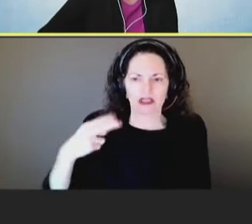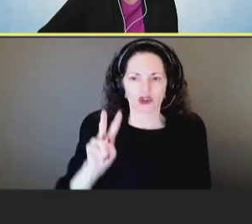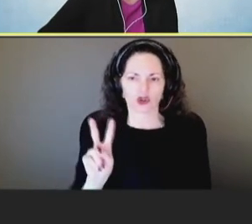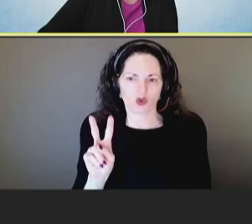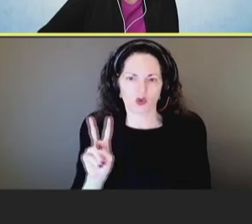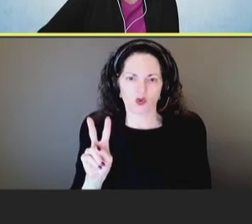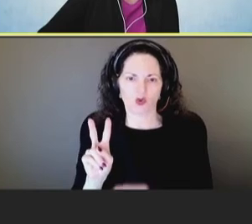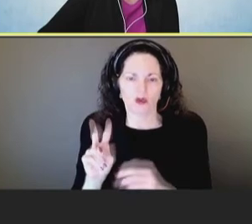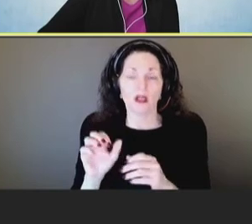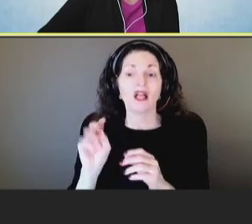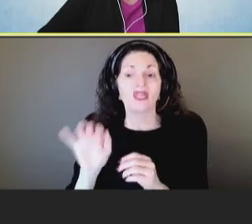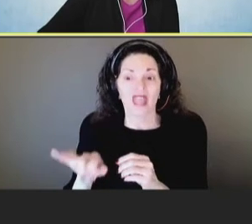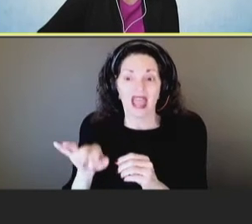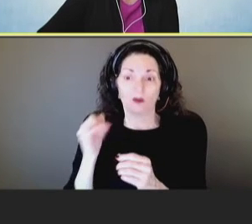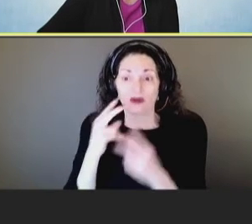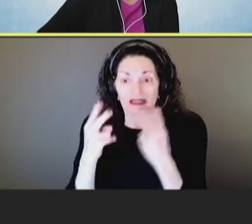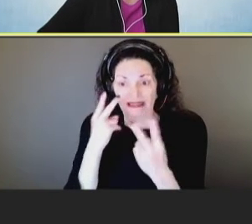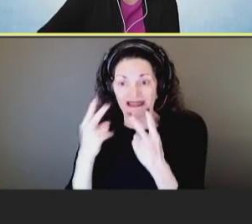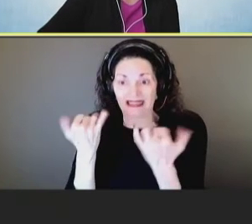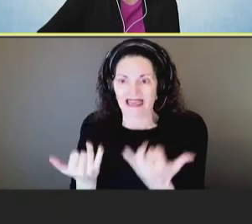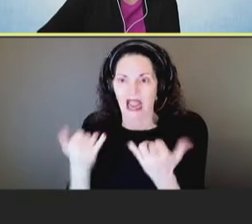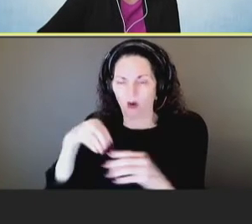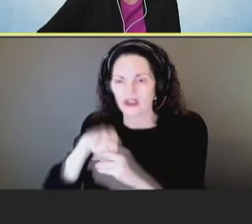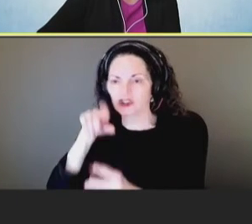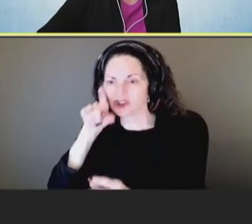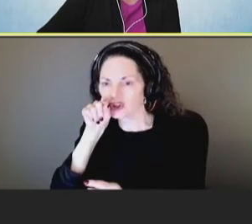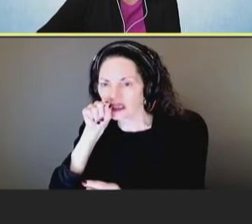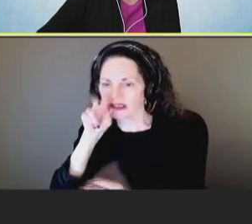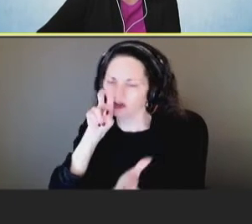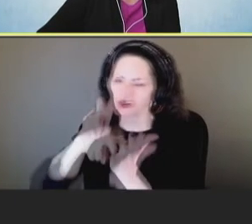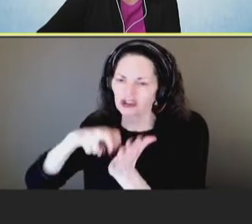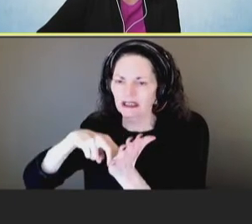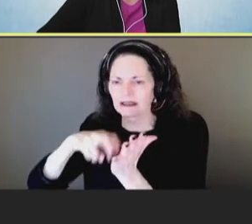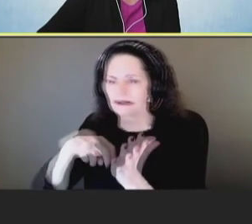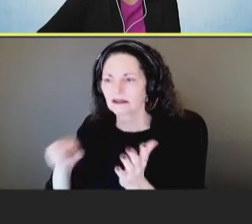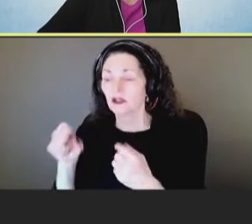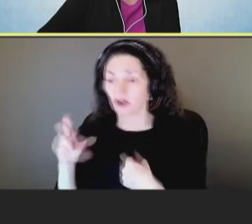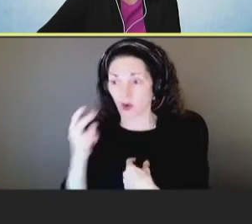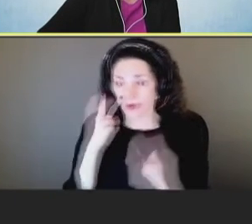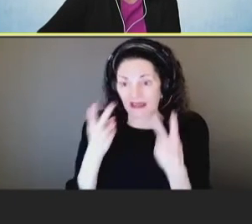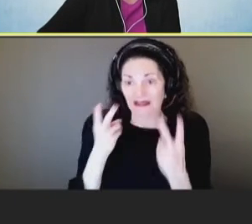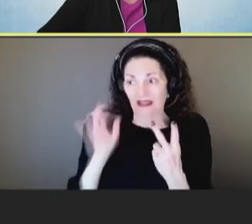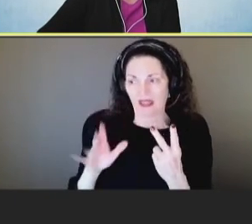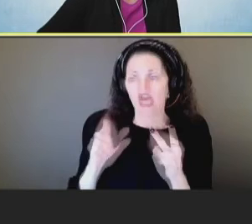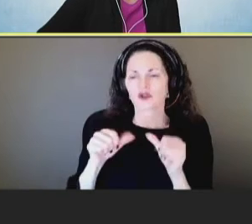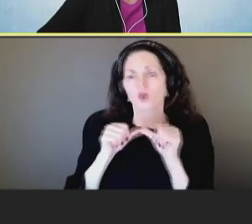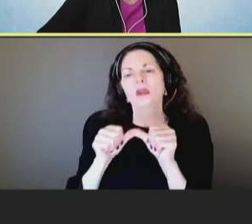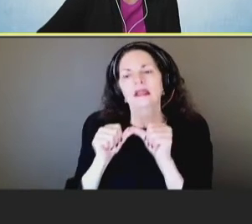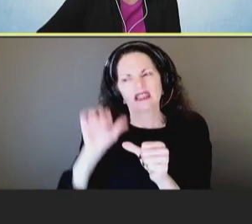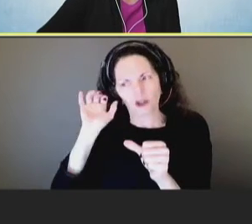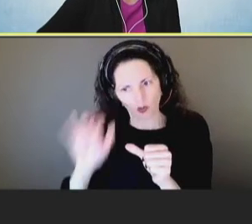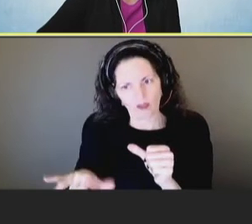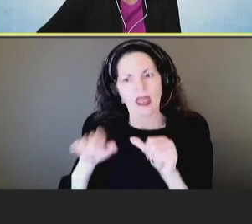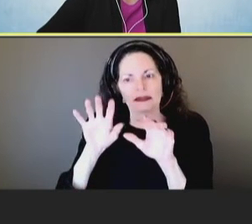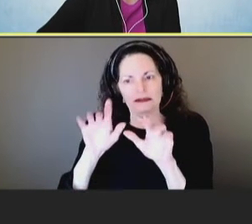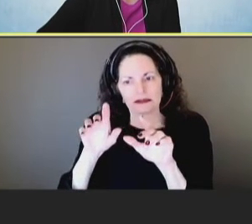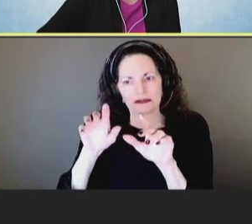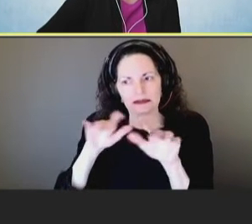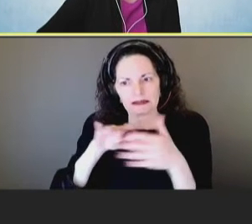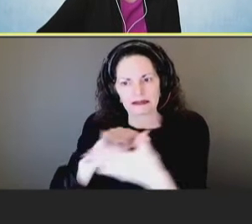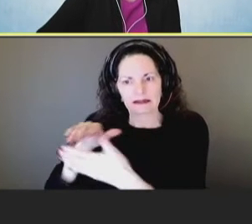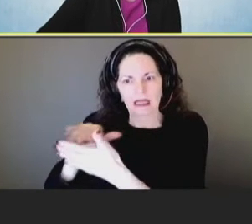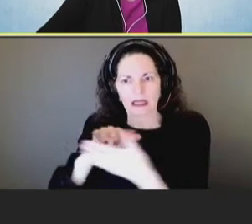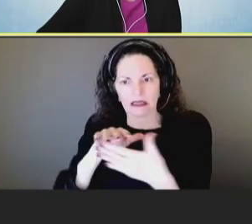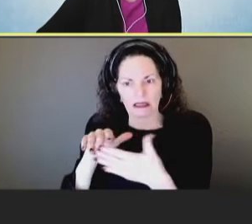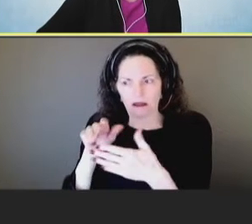chickens. That pops up every once in a while. And so, this study is ongoing. Next slide.